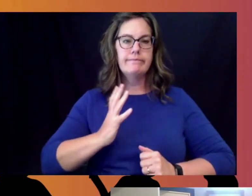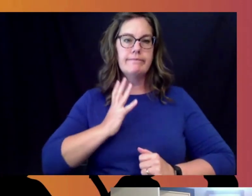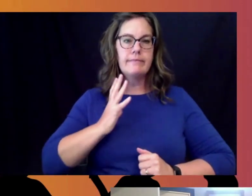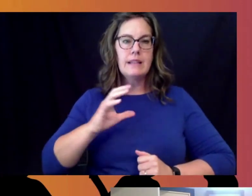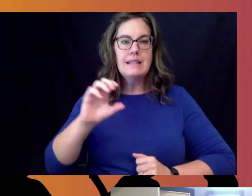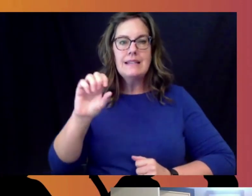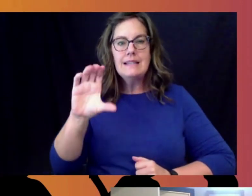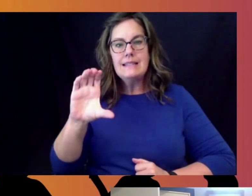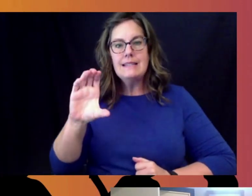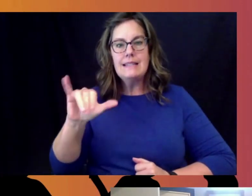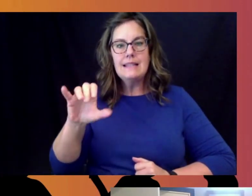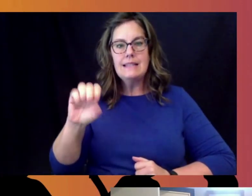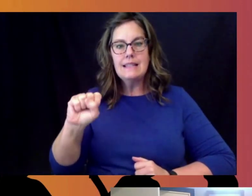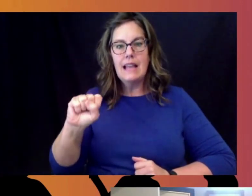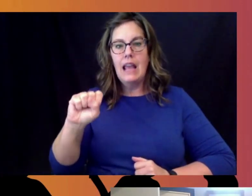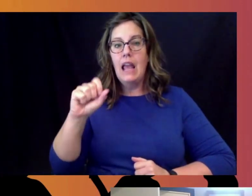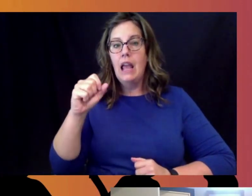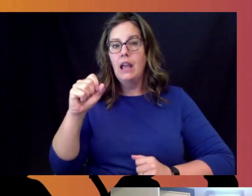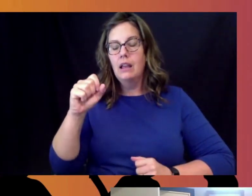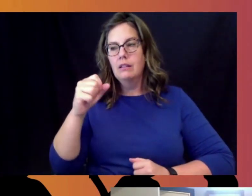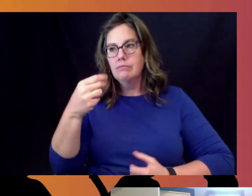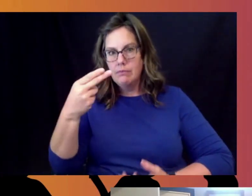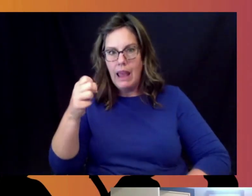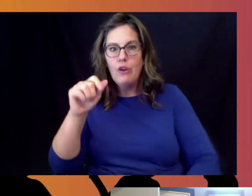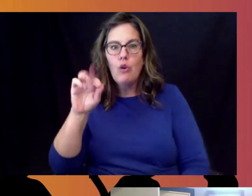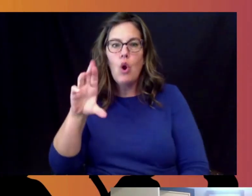quite honest with you and that's something that we've seen in movements of the past